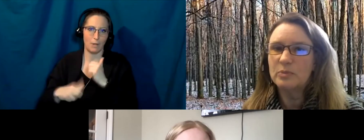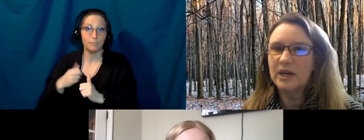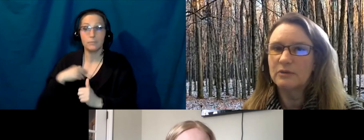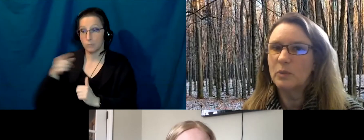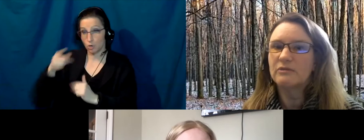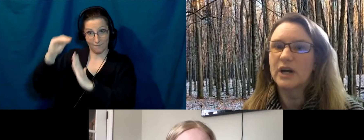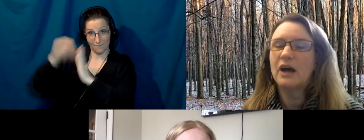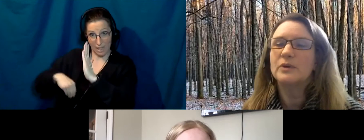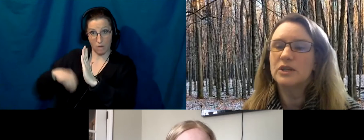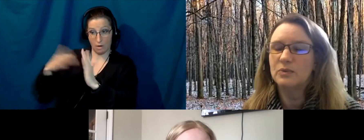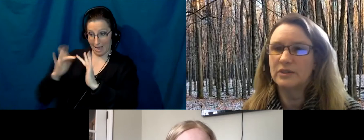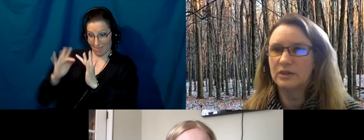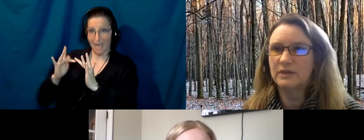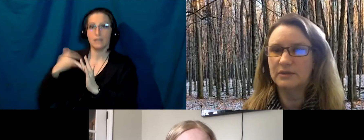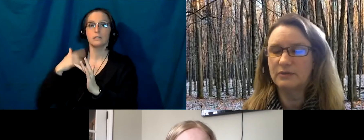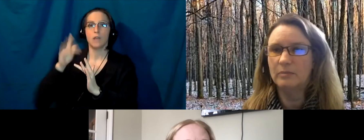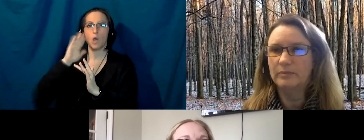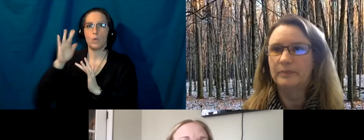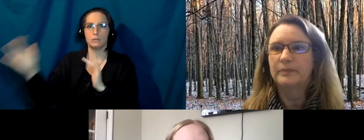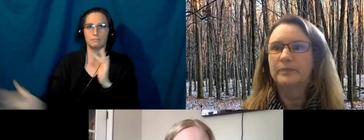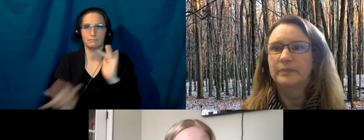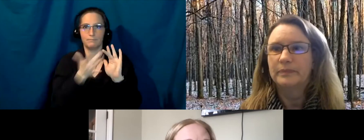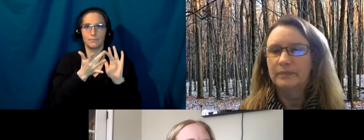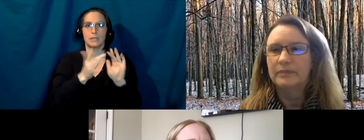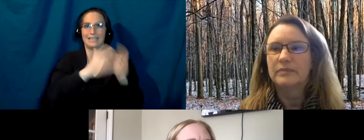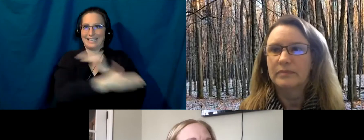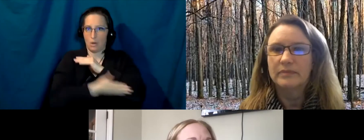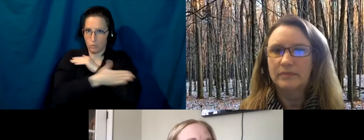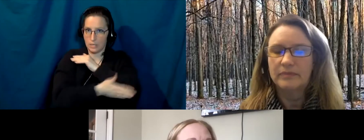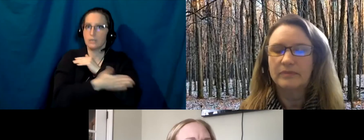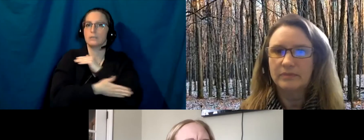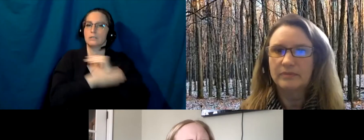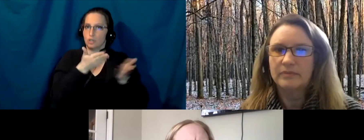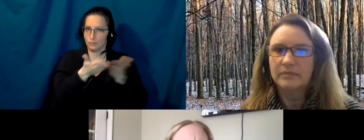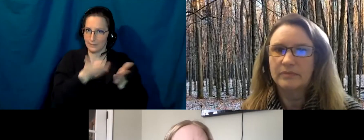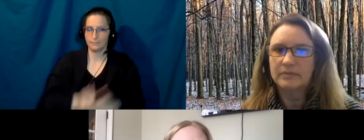pick from whatever county you want services from. >>Jolene: Okay, that's great. When people contact